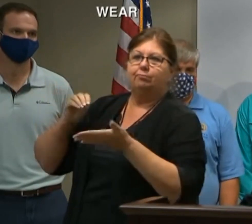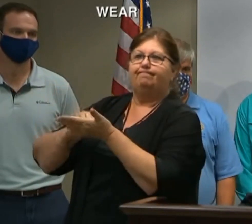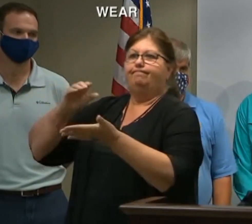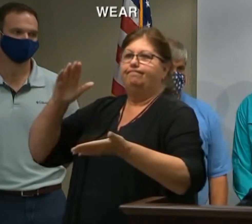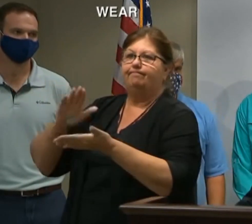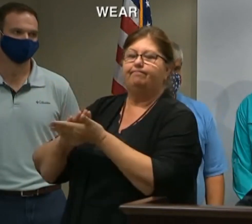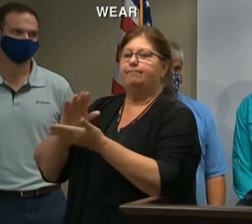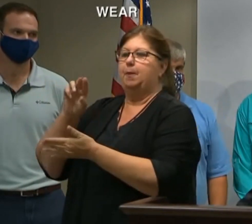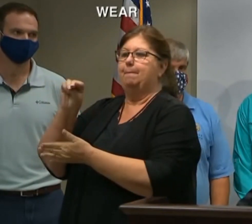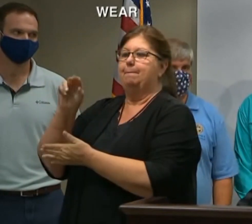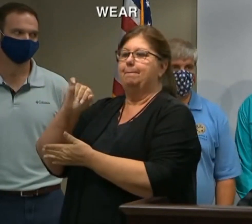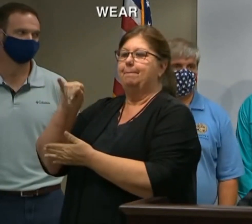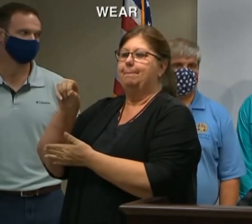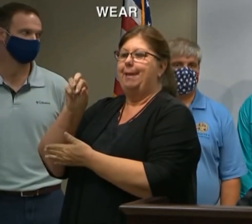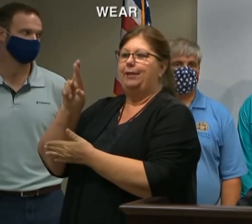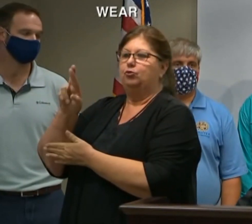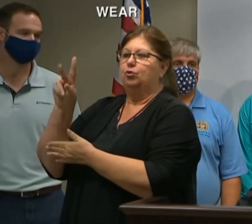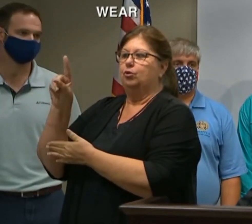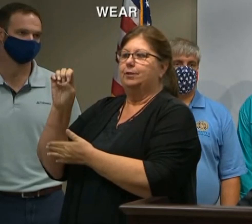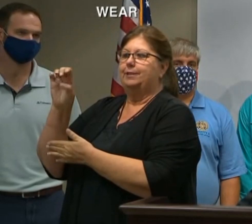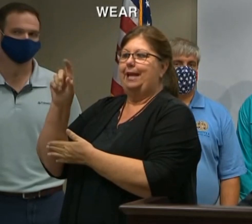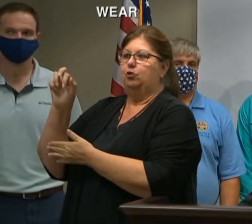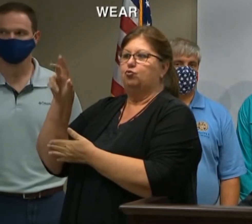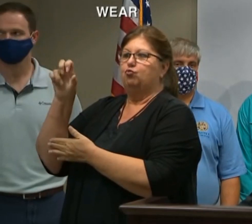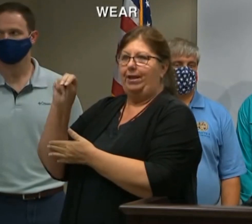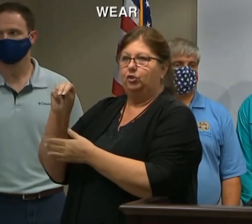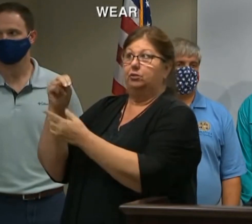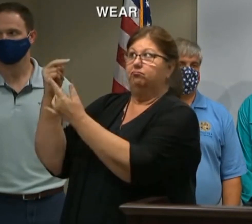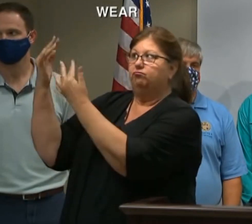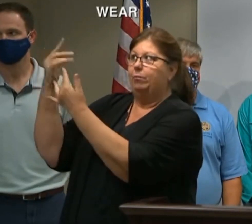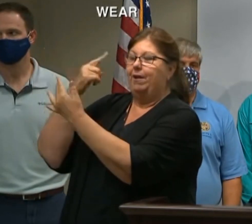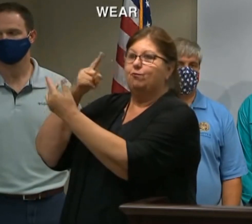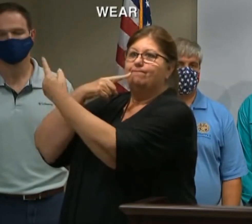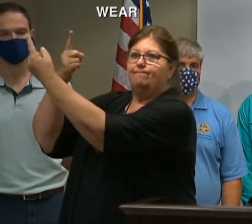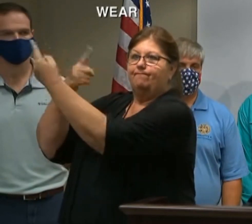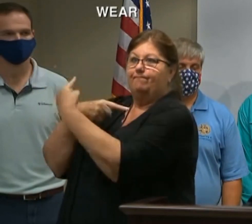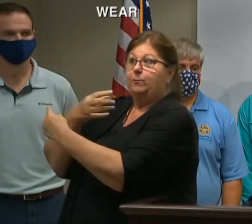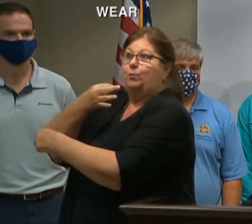and in process uh with fema at the moment so we're hopeful uh that that'll be granted because we